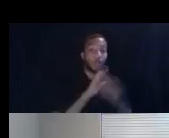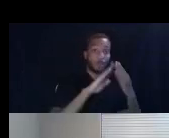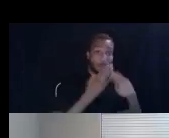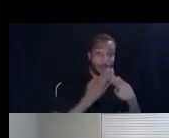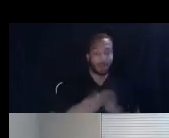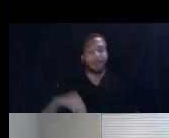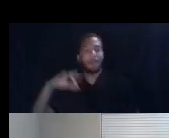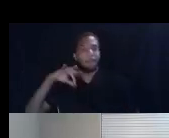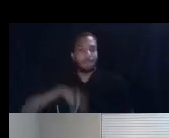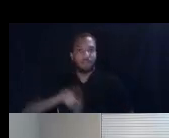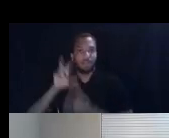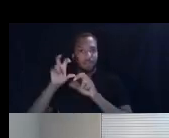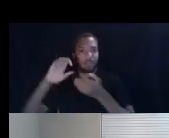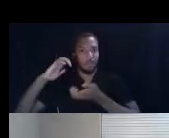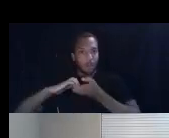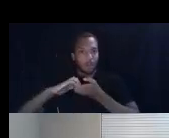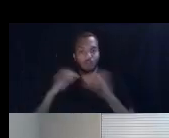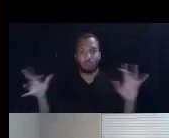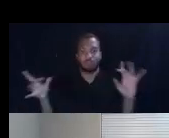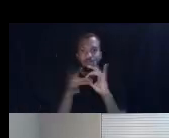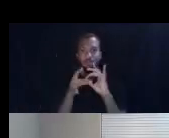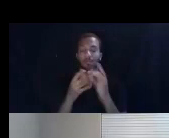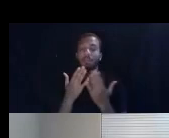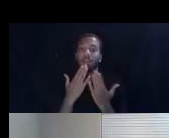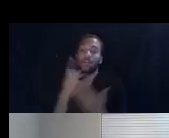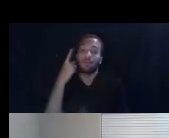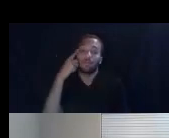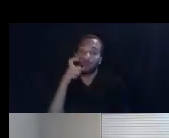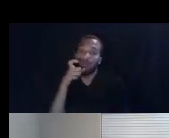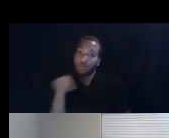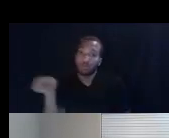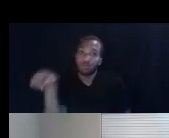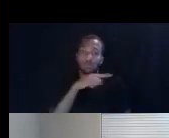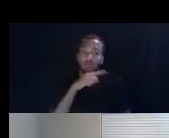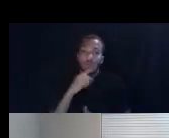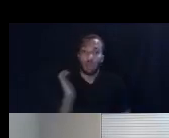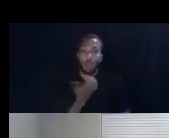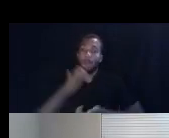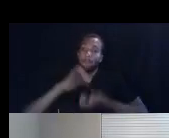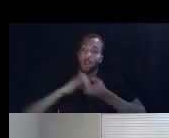and investment partners. So thank you. Thank you so much for folks, our partners, who are able to be with us today.